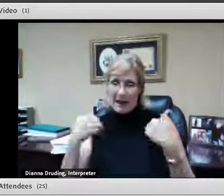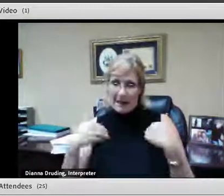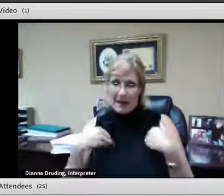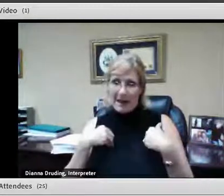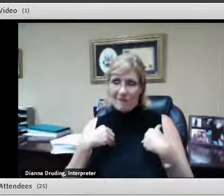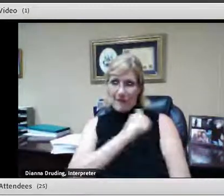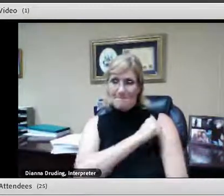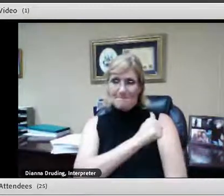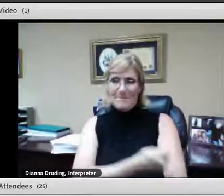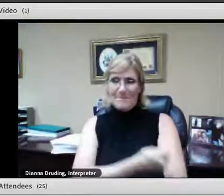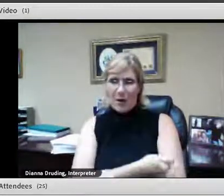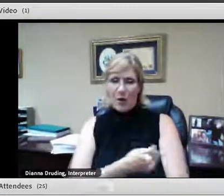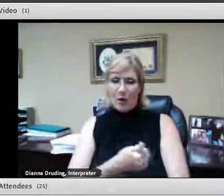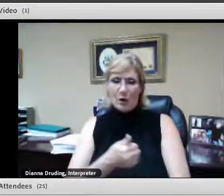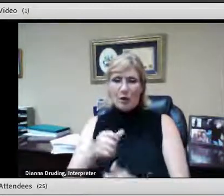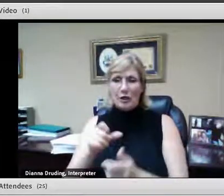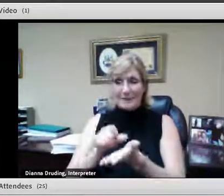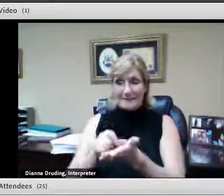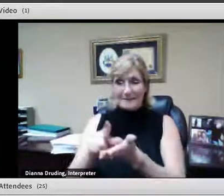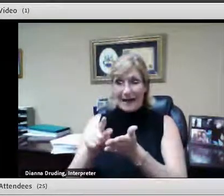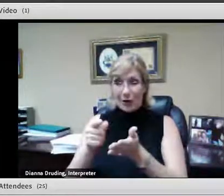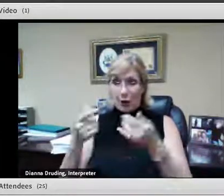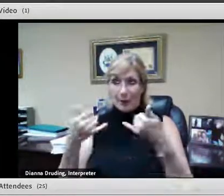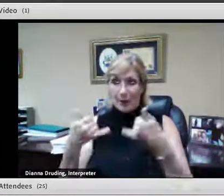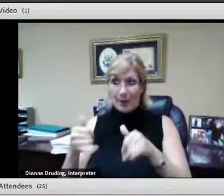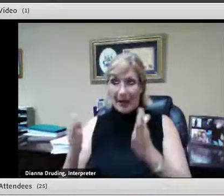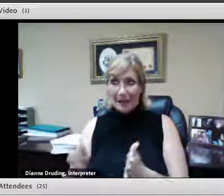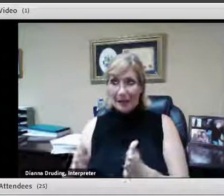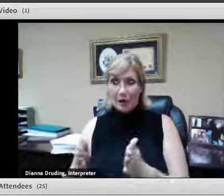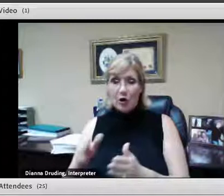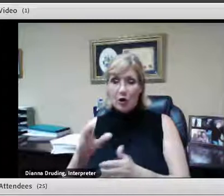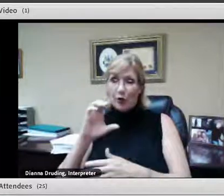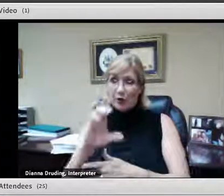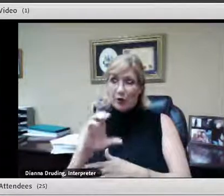We just used our own little 3-D printed ball and 3-D printed hockey stick.